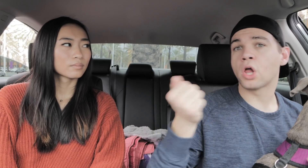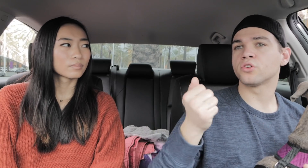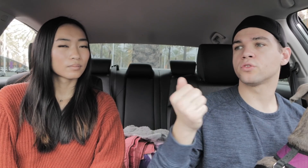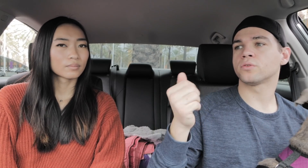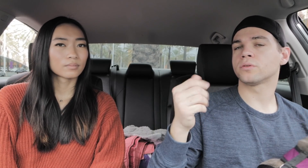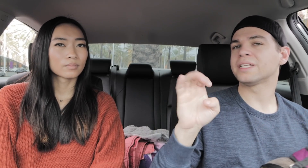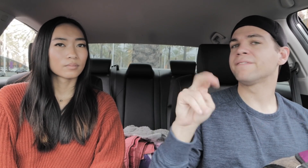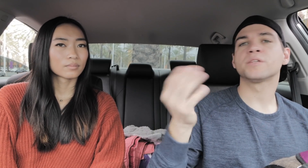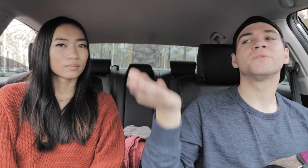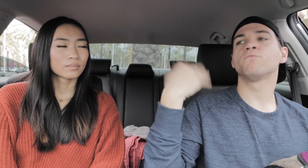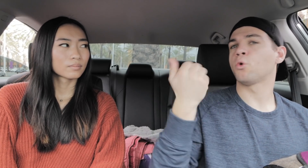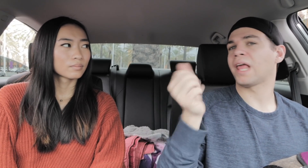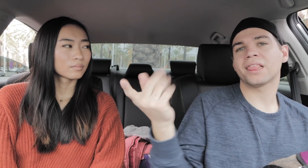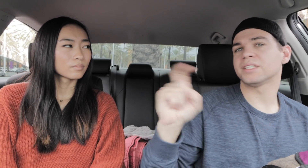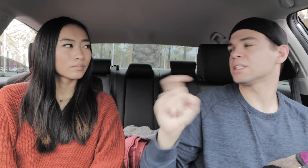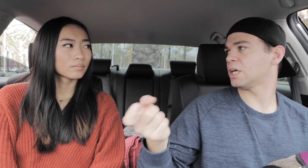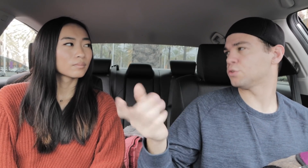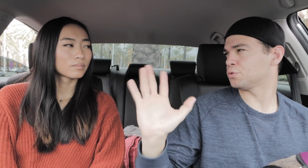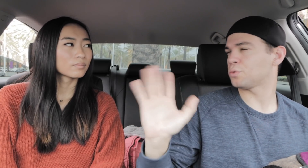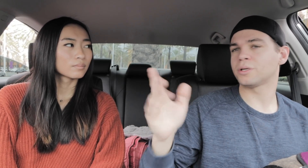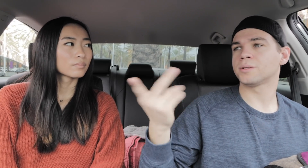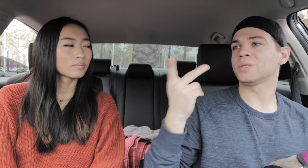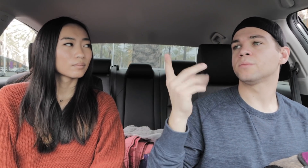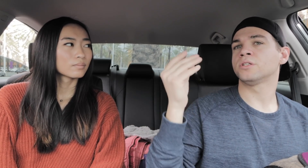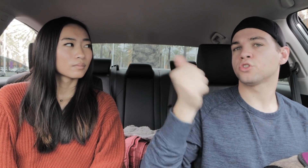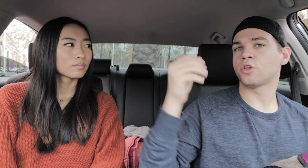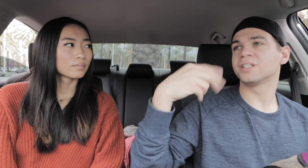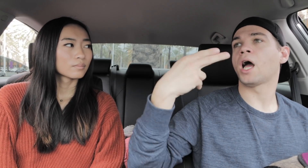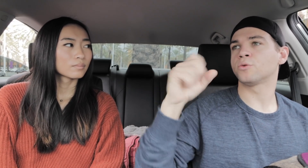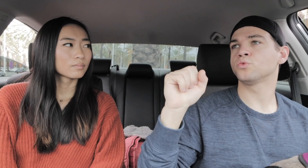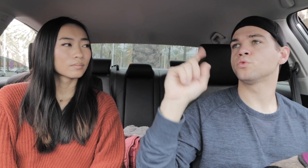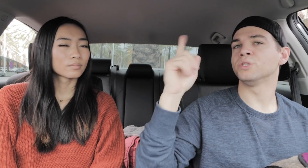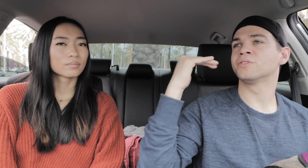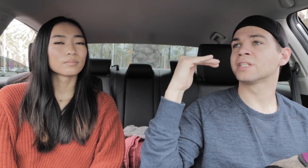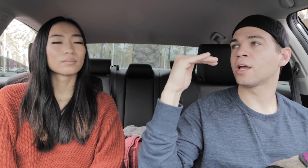I know who she is